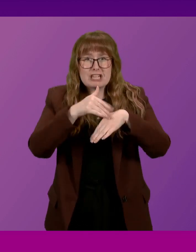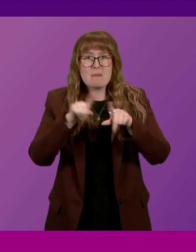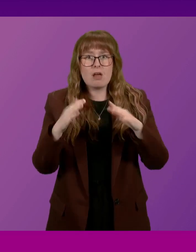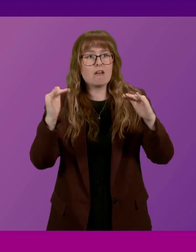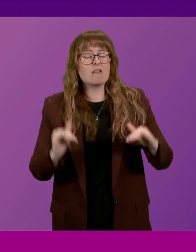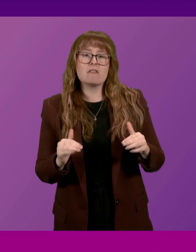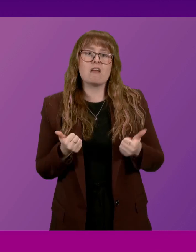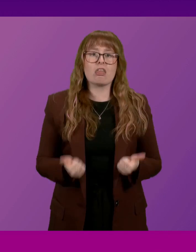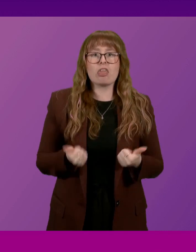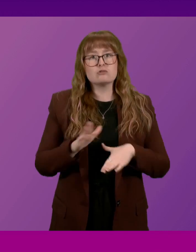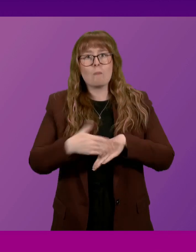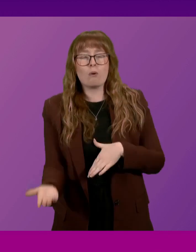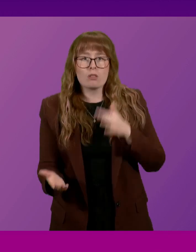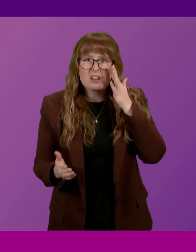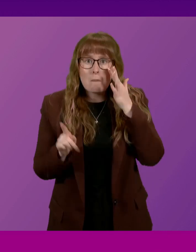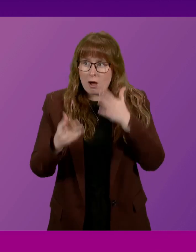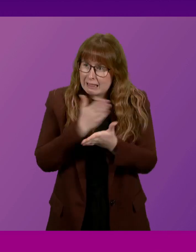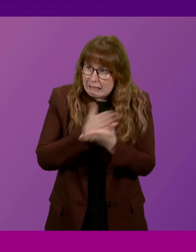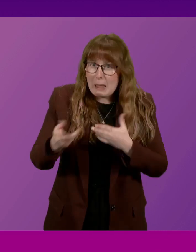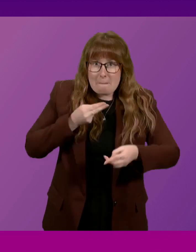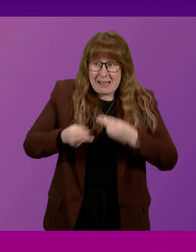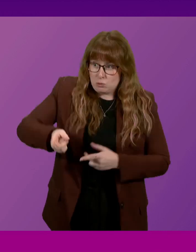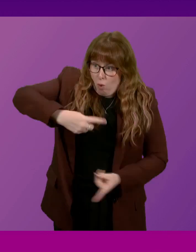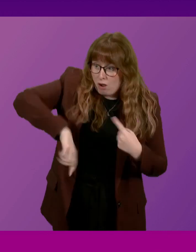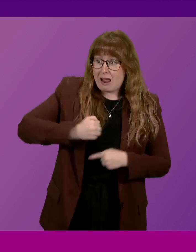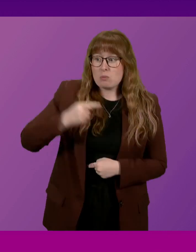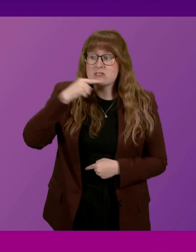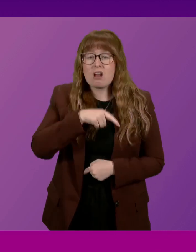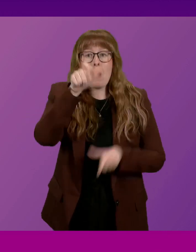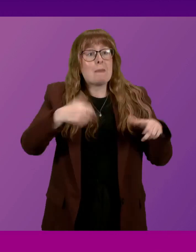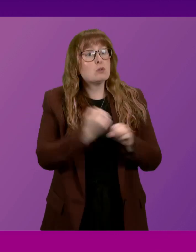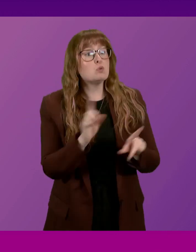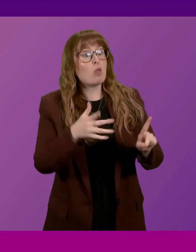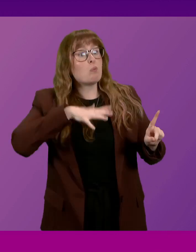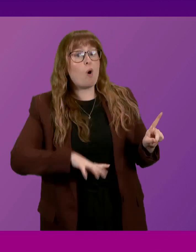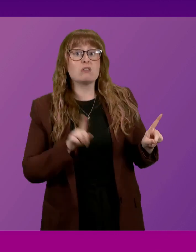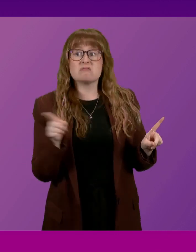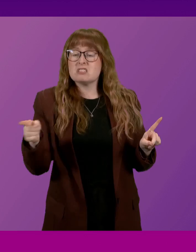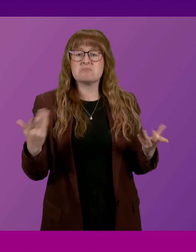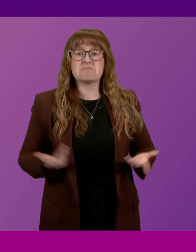The clear message to us and our son is that people can do what they want to him because he just doesn’t matter enough.”